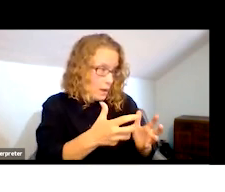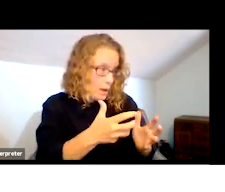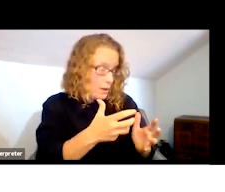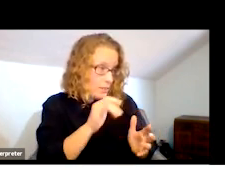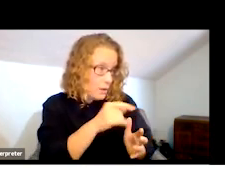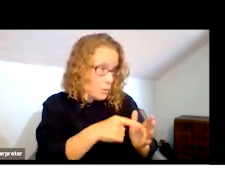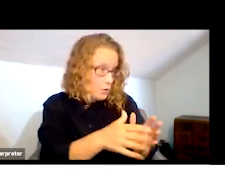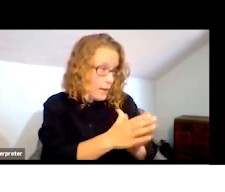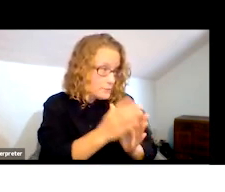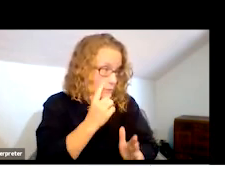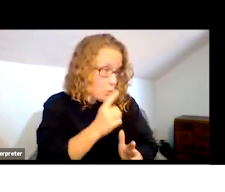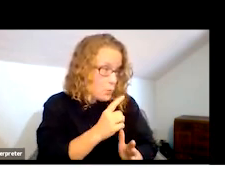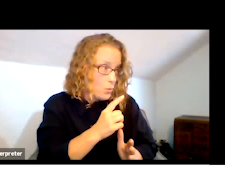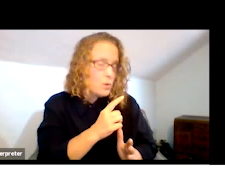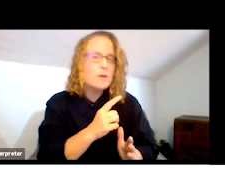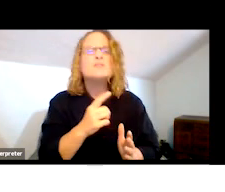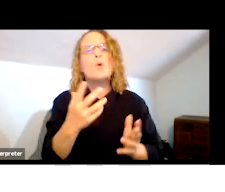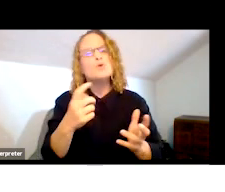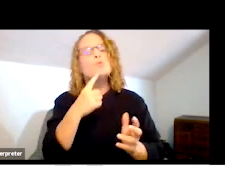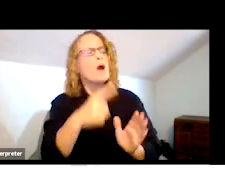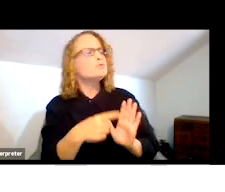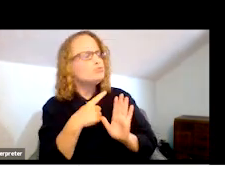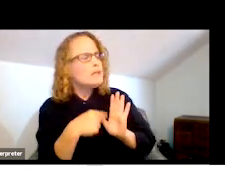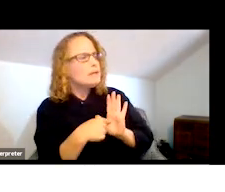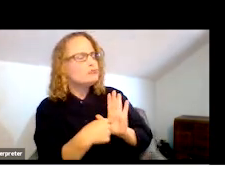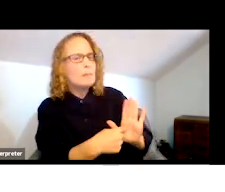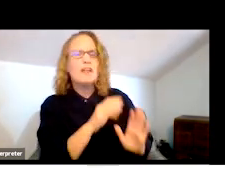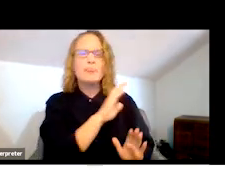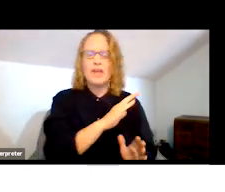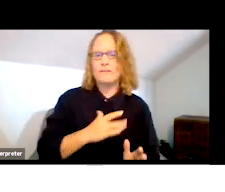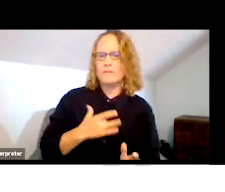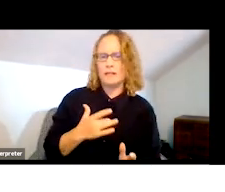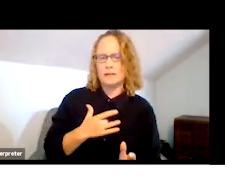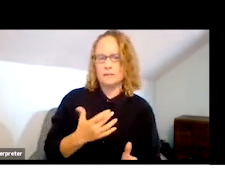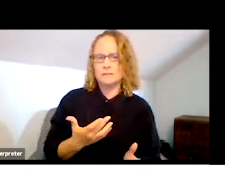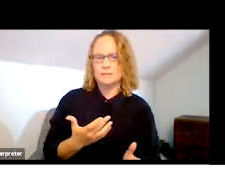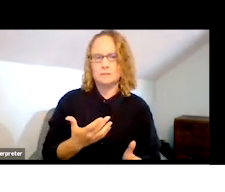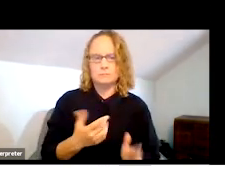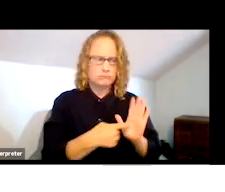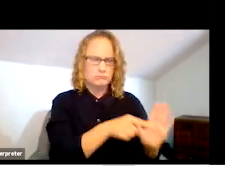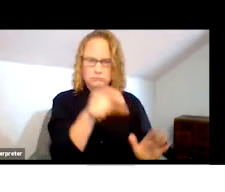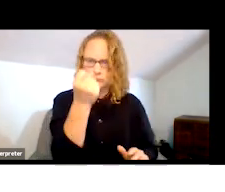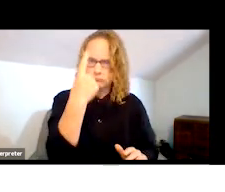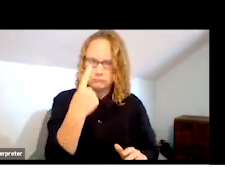We wanna paraphrase. I want to make sure I understand you. I wanna make sure I heard you correctly.